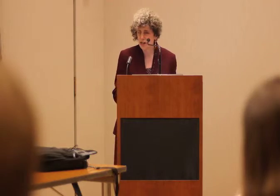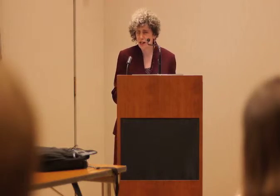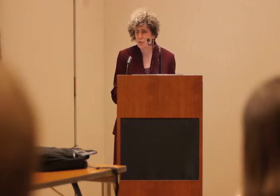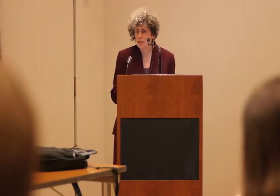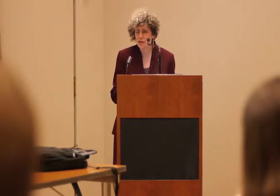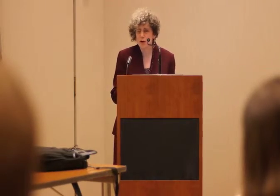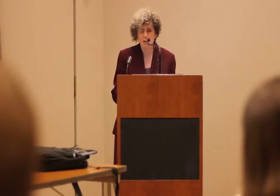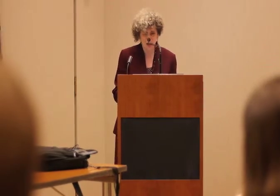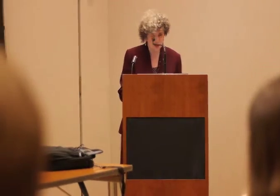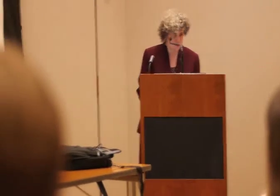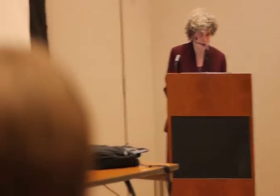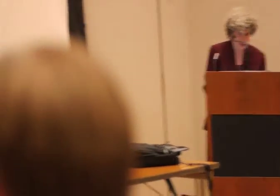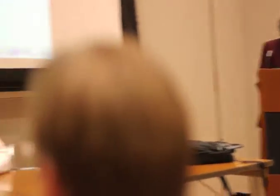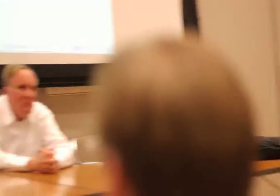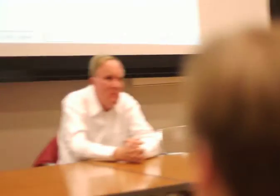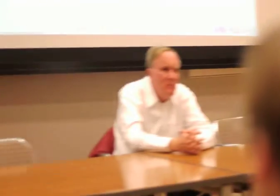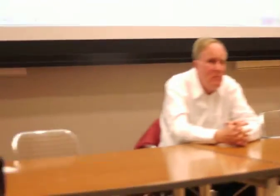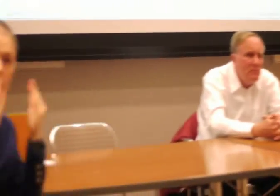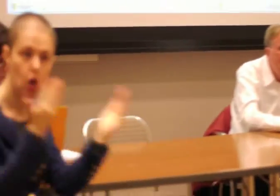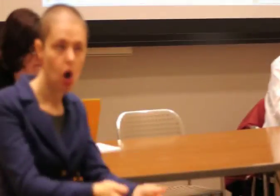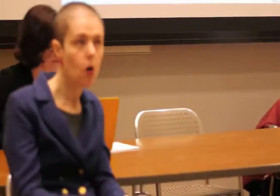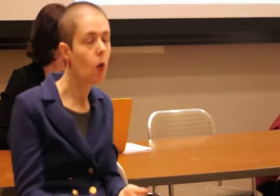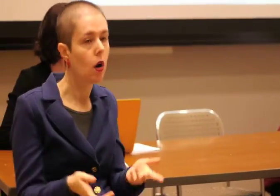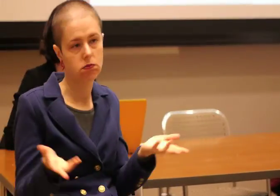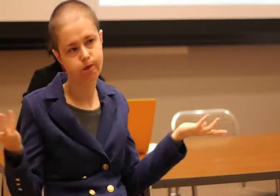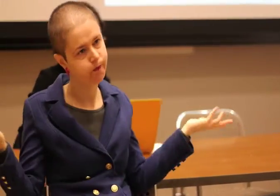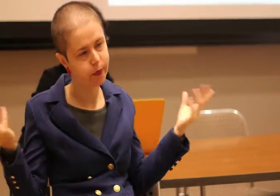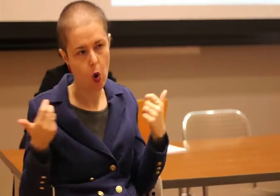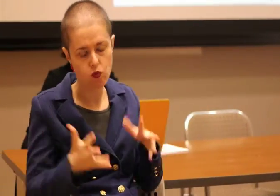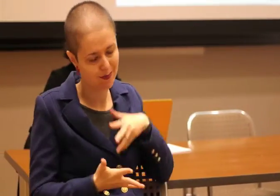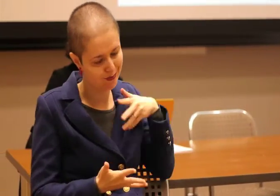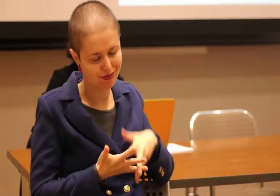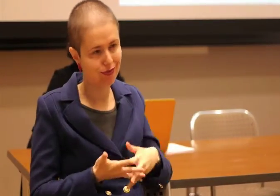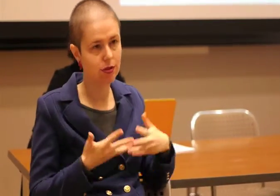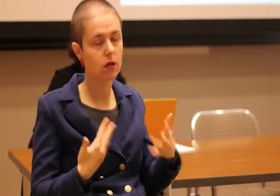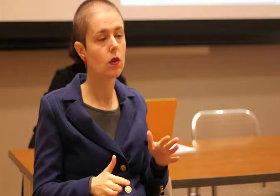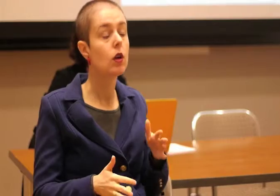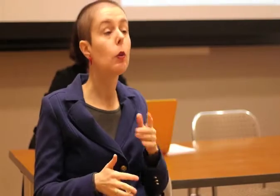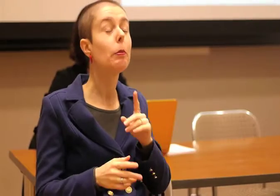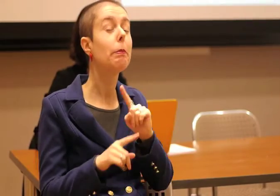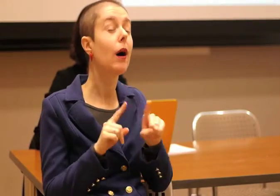Green light means go, et cetera, et cetera. We live with that. When you're doing